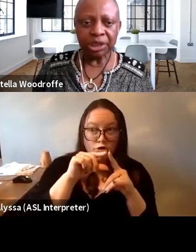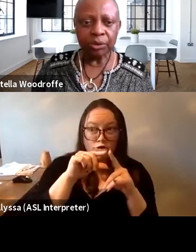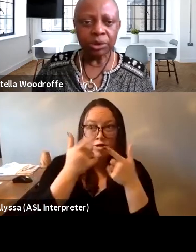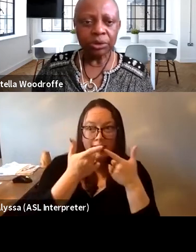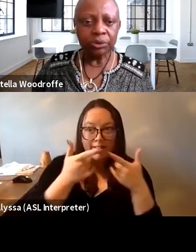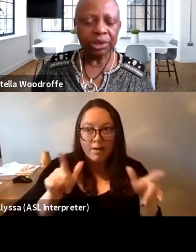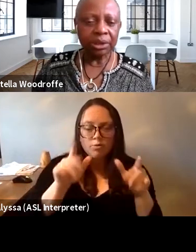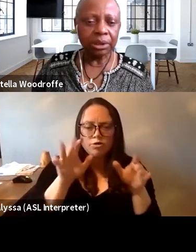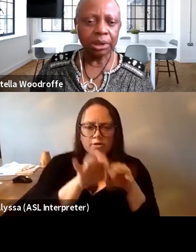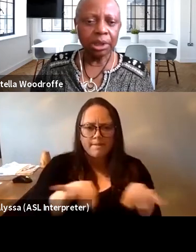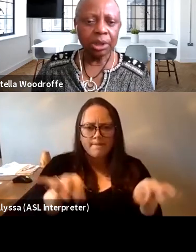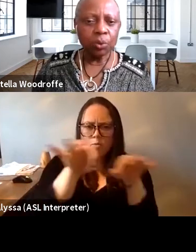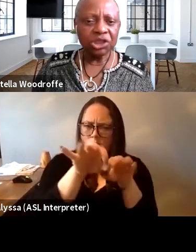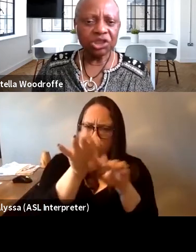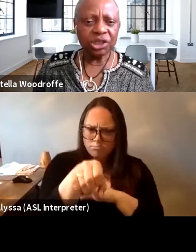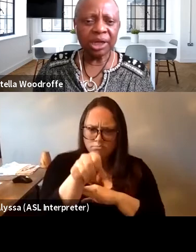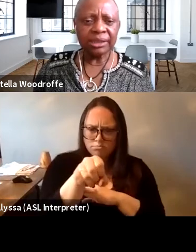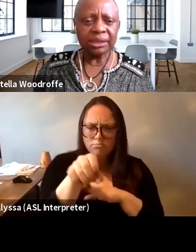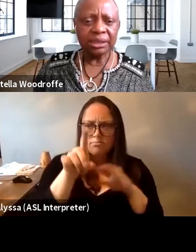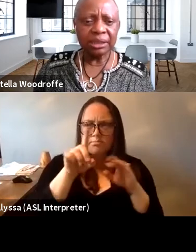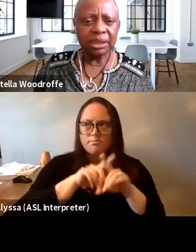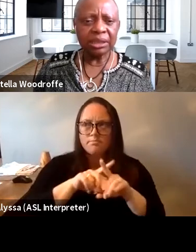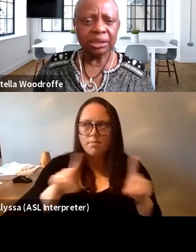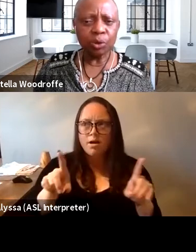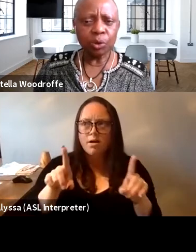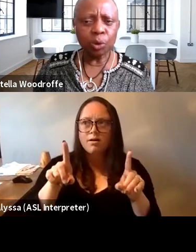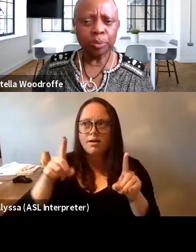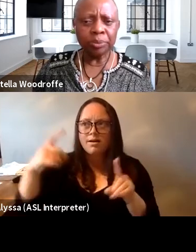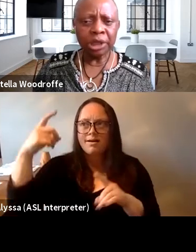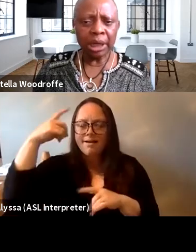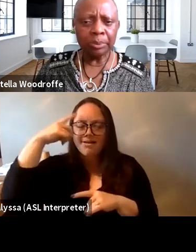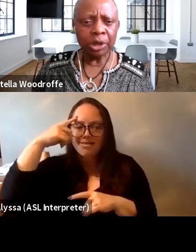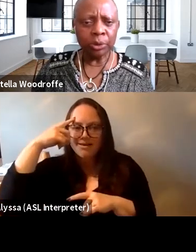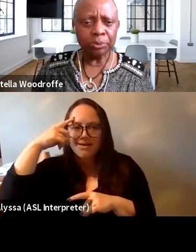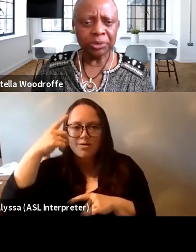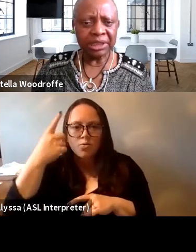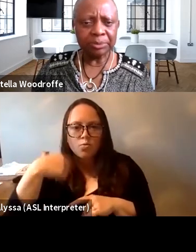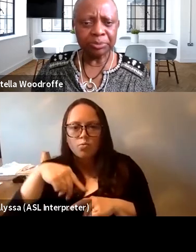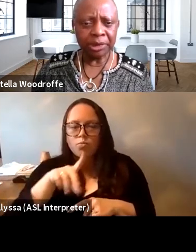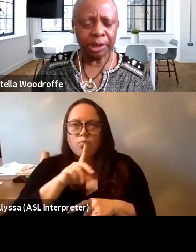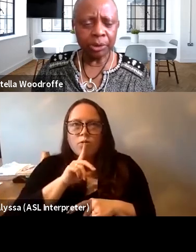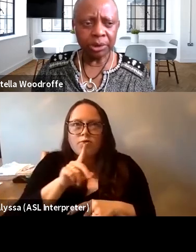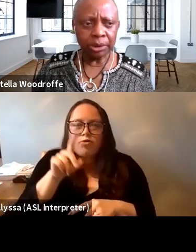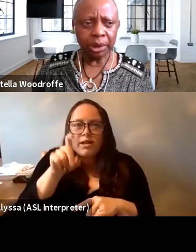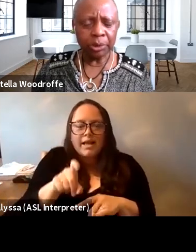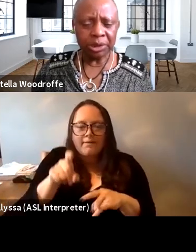But I also think that we just need to open up our